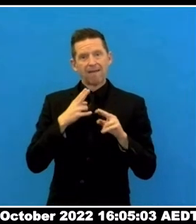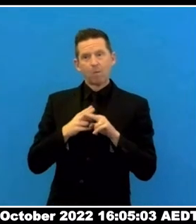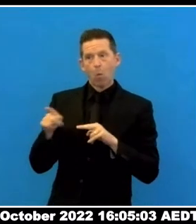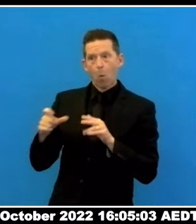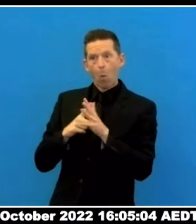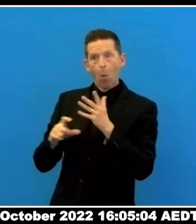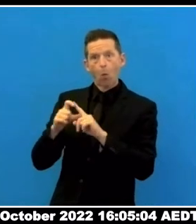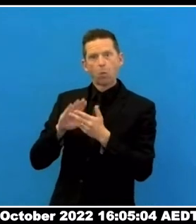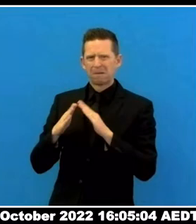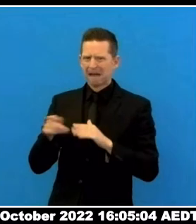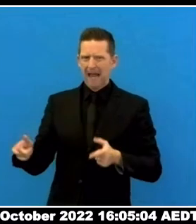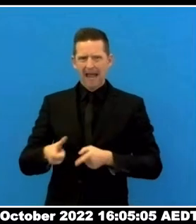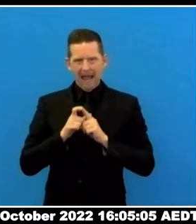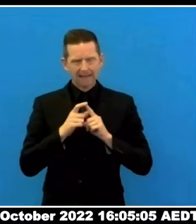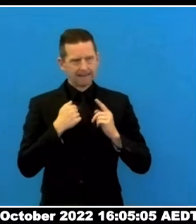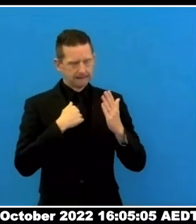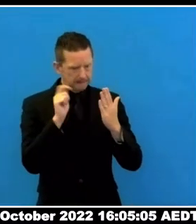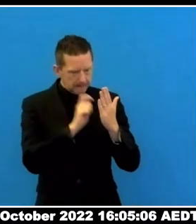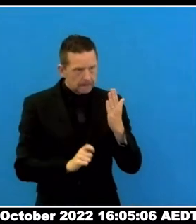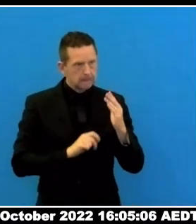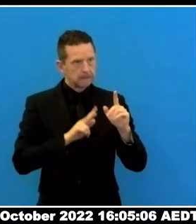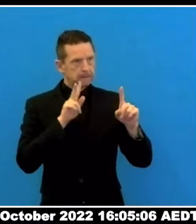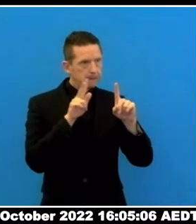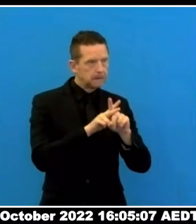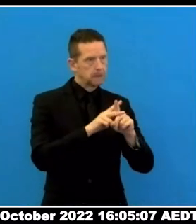It's hard for us to grab to use the documentation,